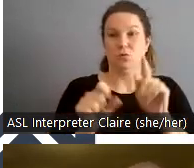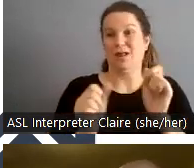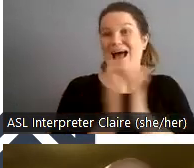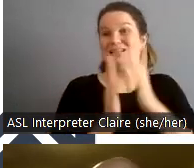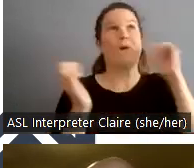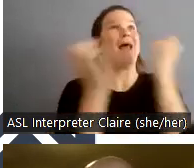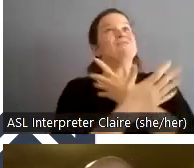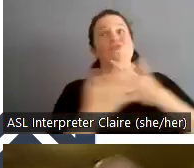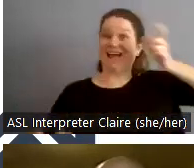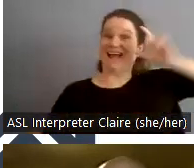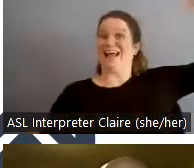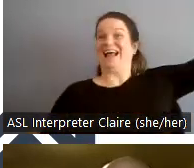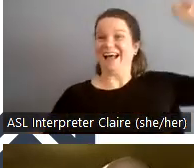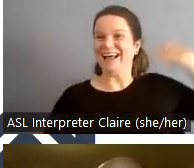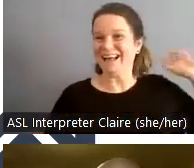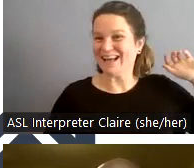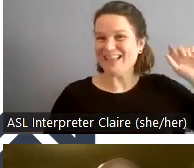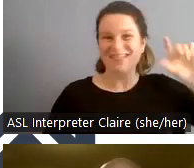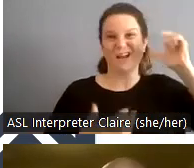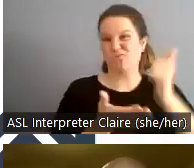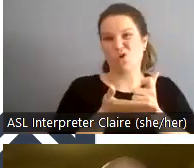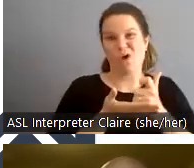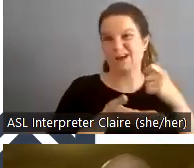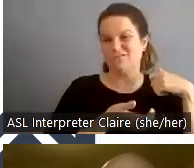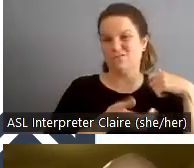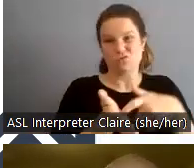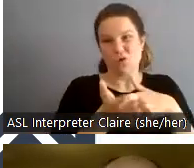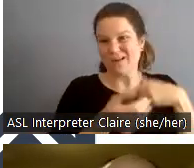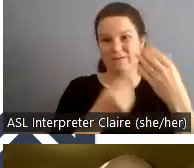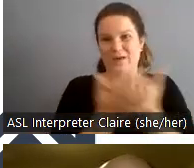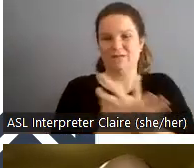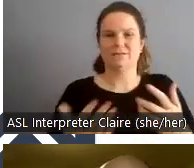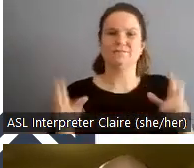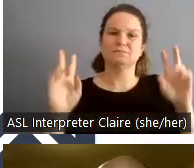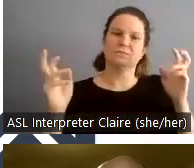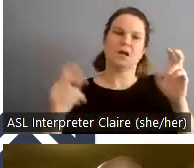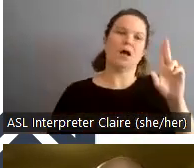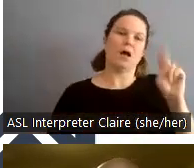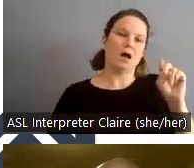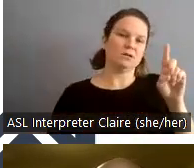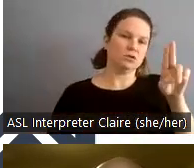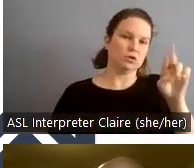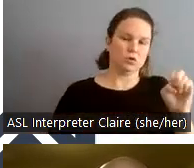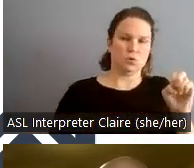The employer doesn't have to give you that. There are undue hardships that